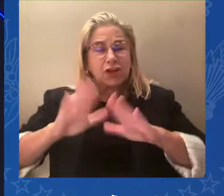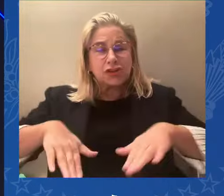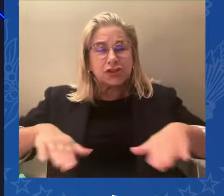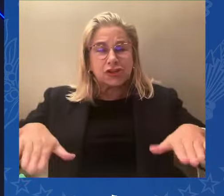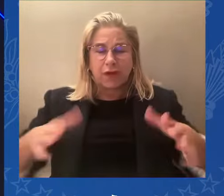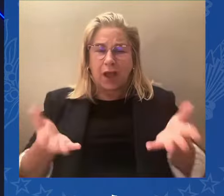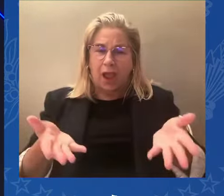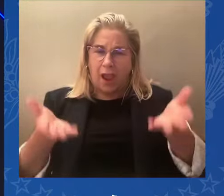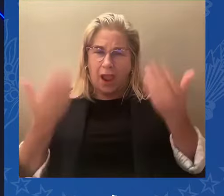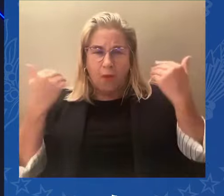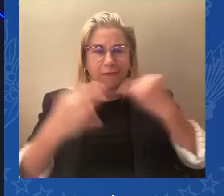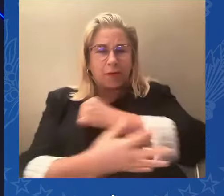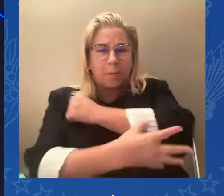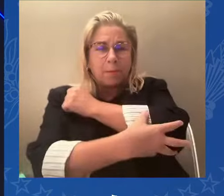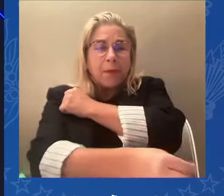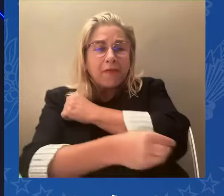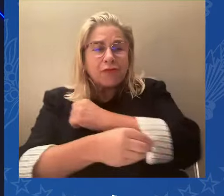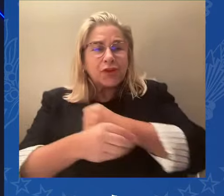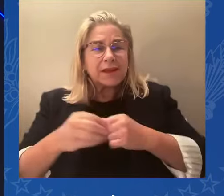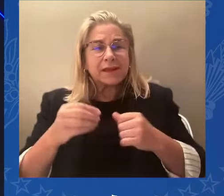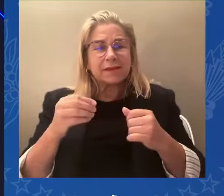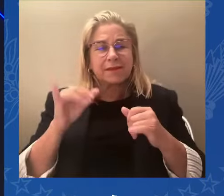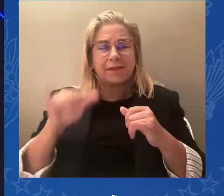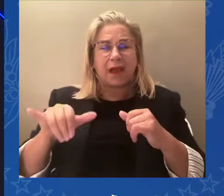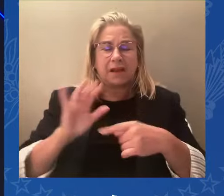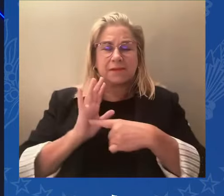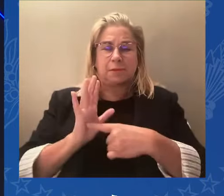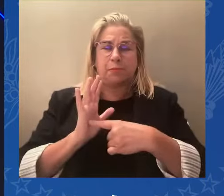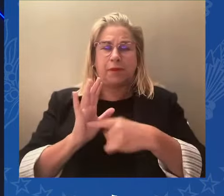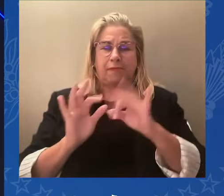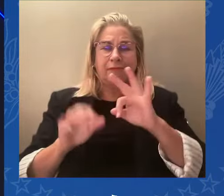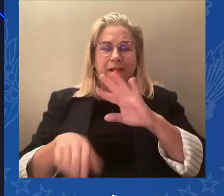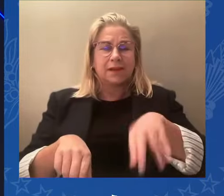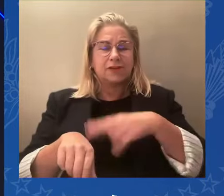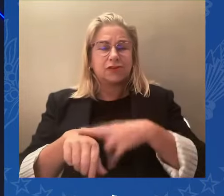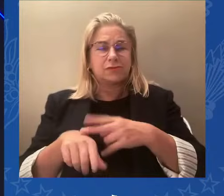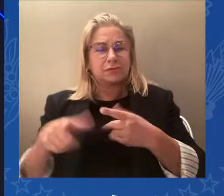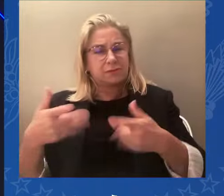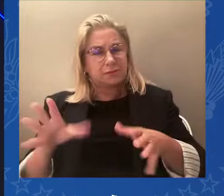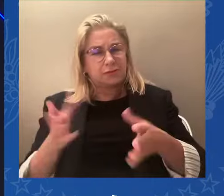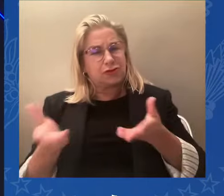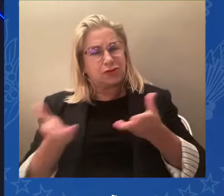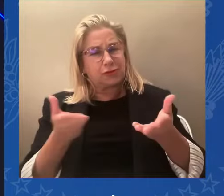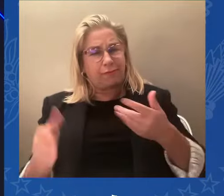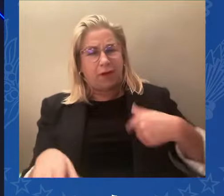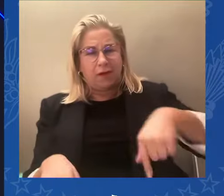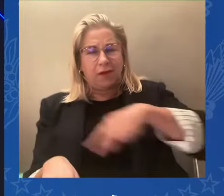Mr. Horsford: So now let's watch a little bit of the legacy of this great leader.